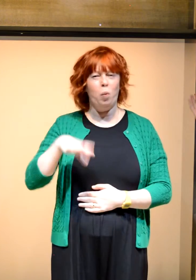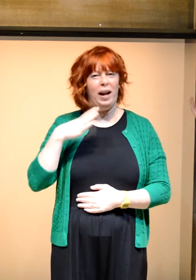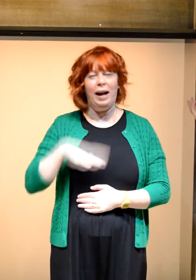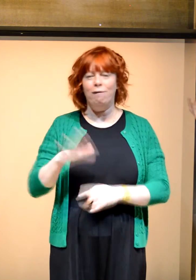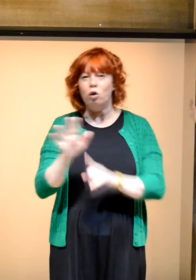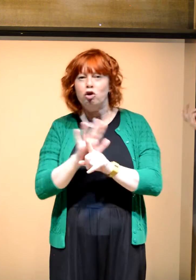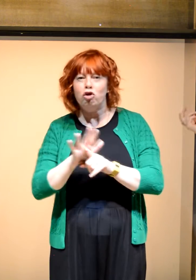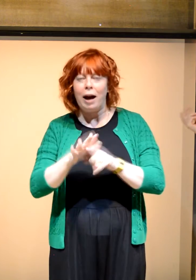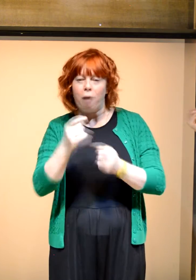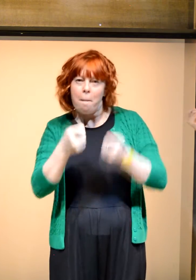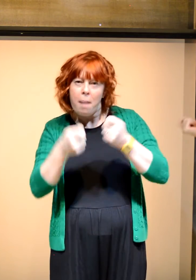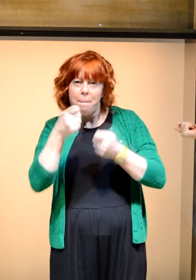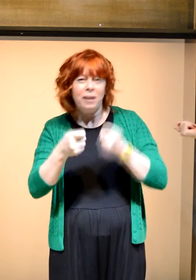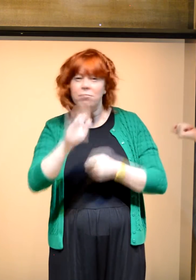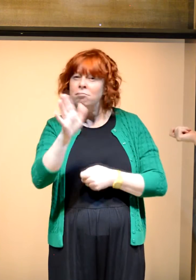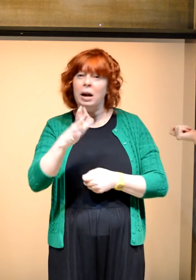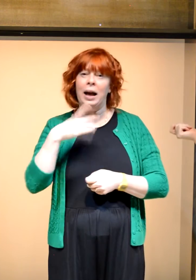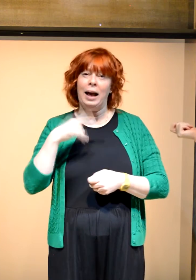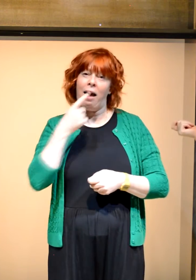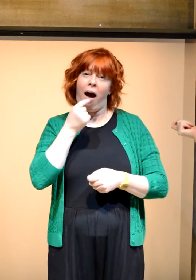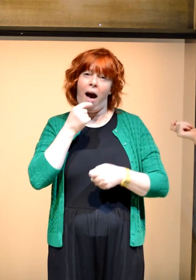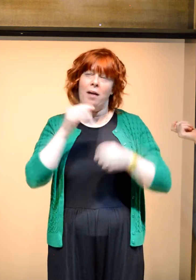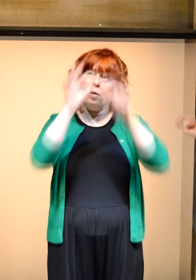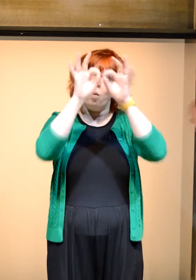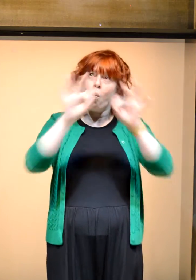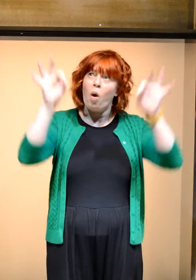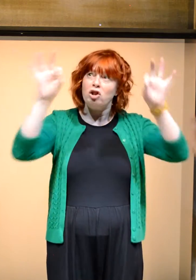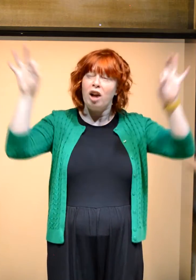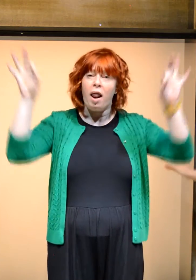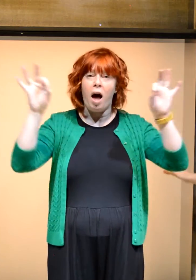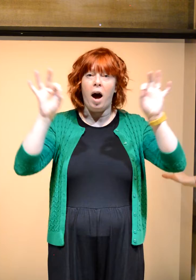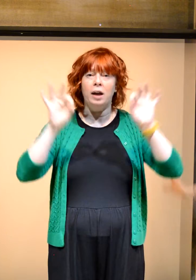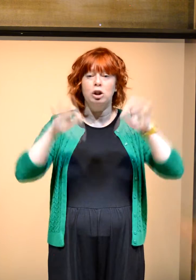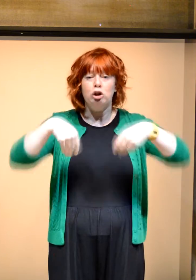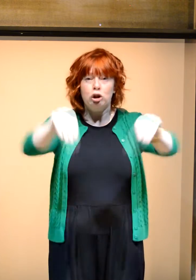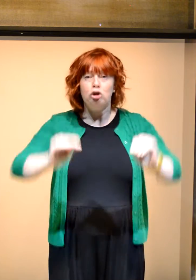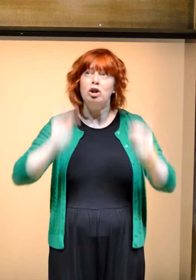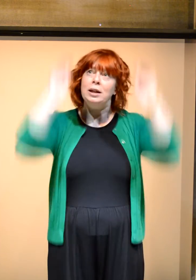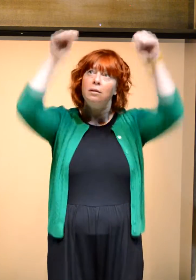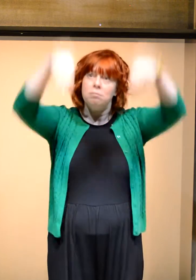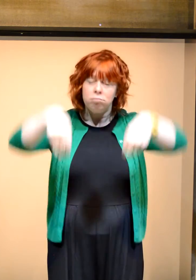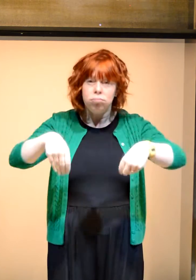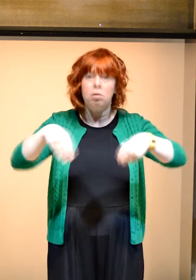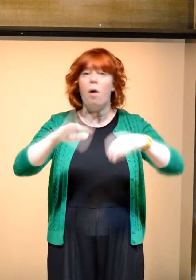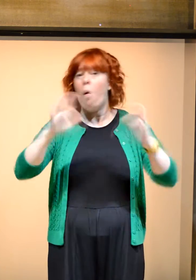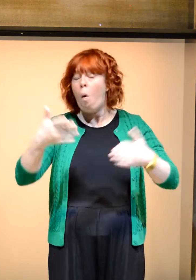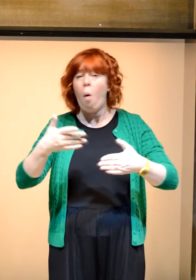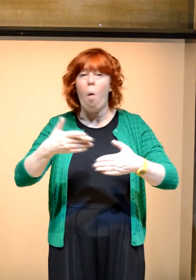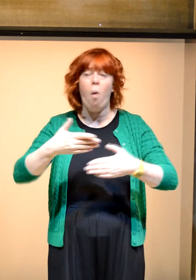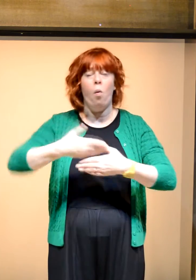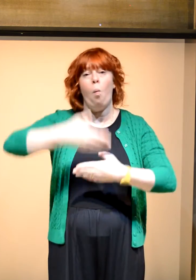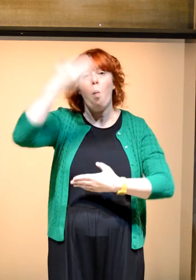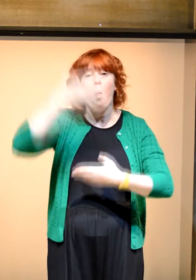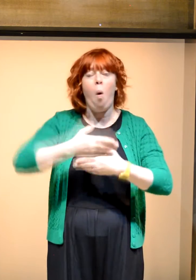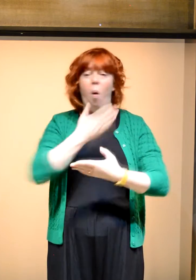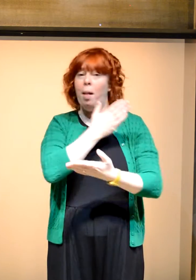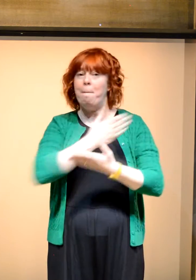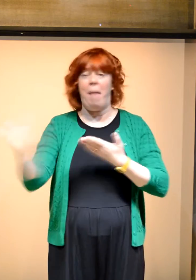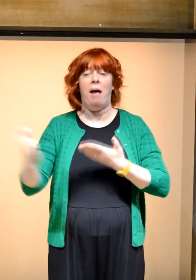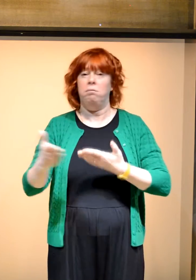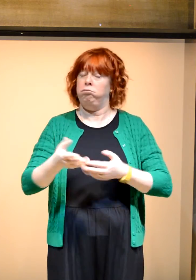You could use a sheet on a washing line, or just a blank wall would work perfectly.